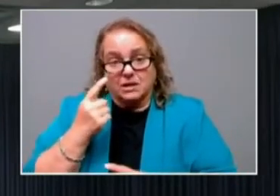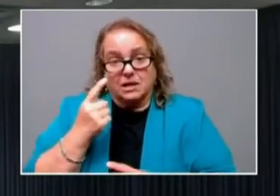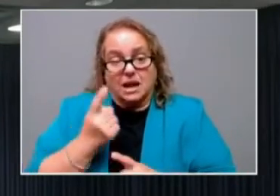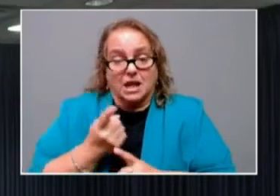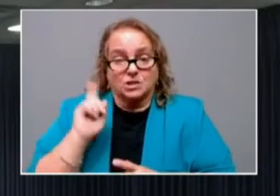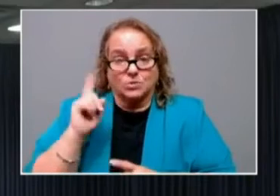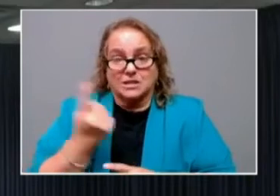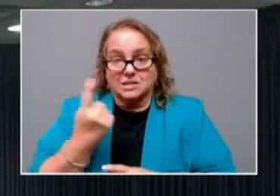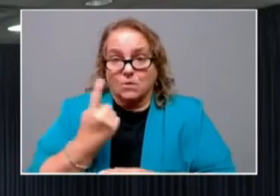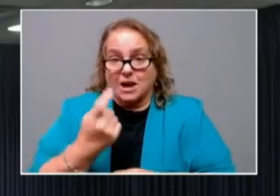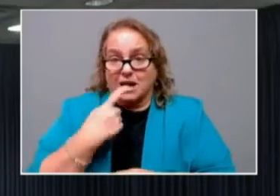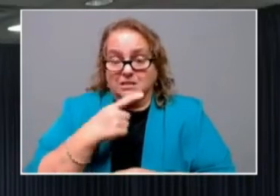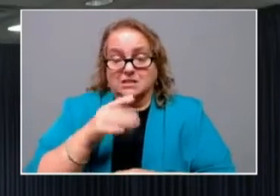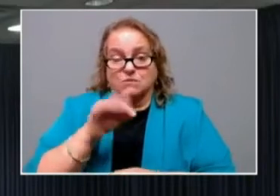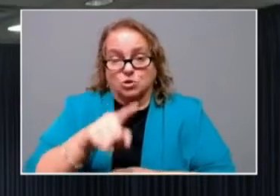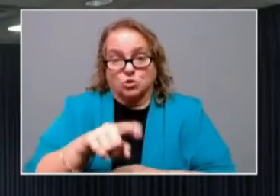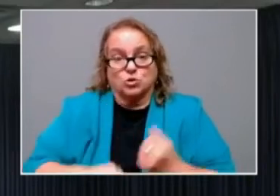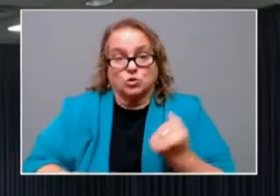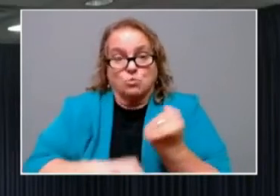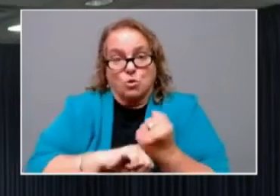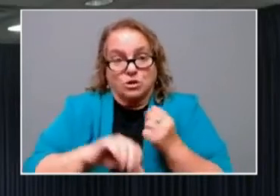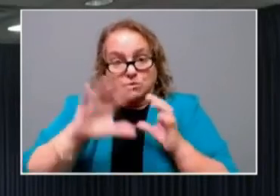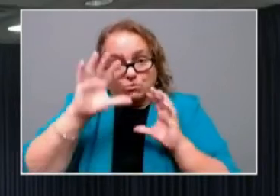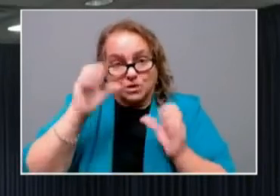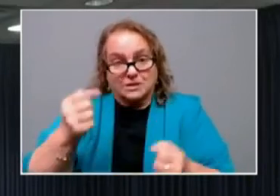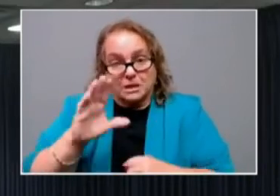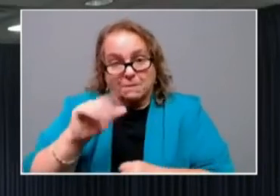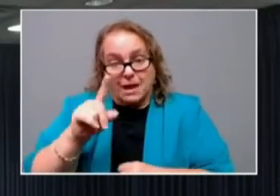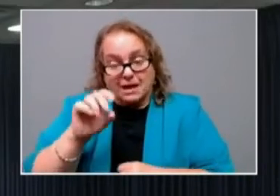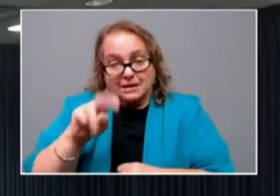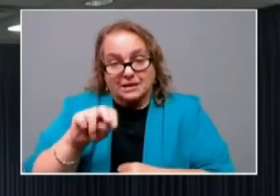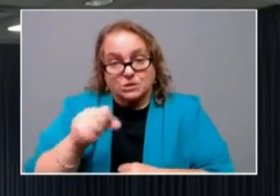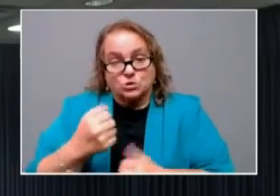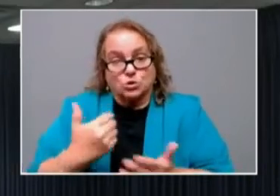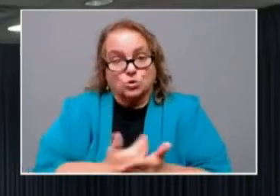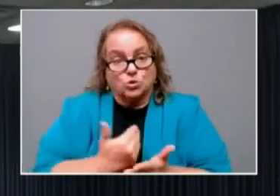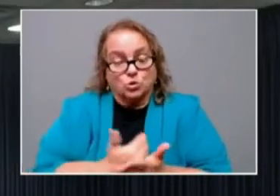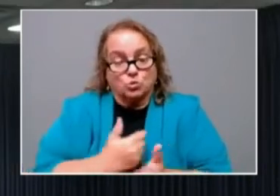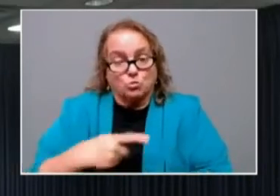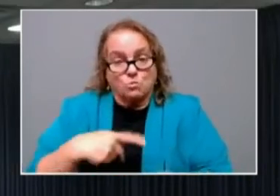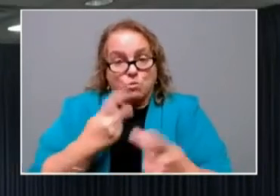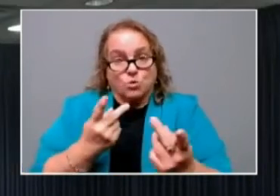President biden's um, you proposals around the covid response. I was